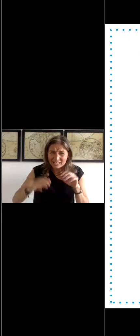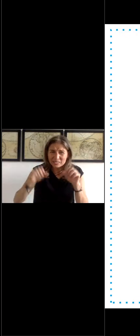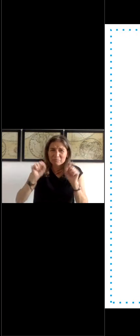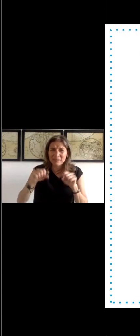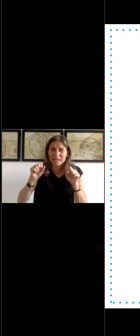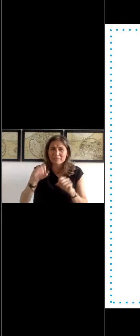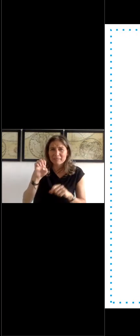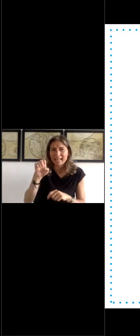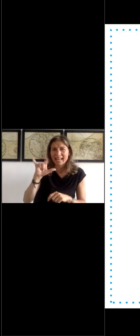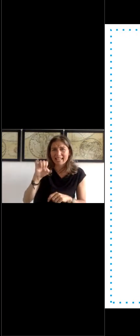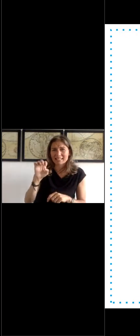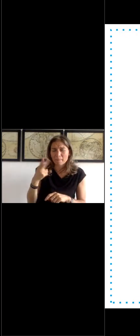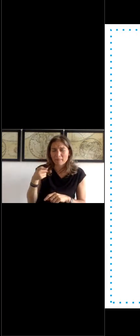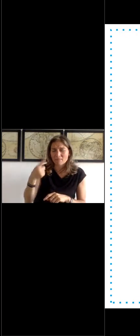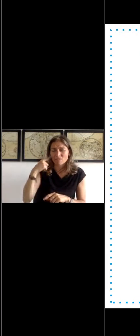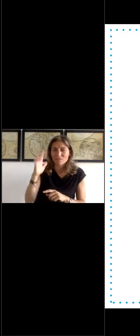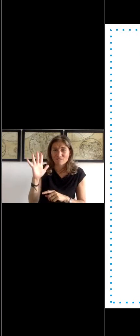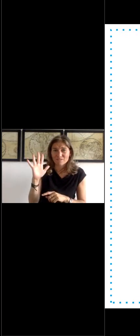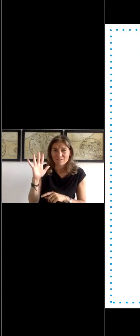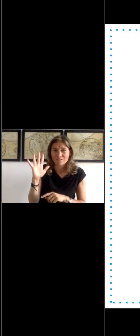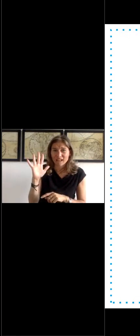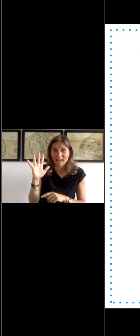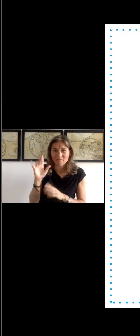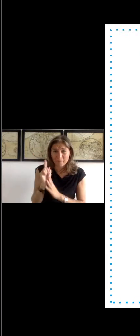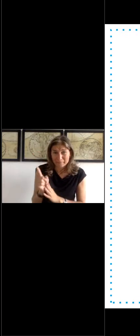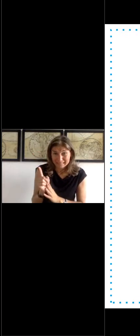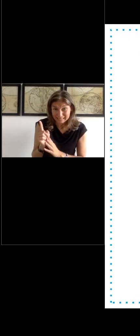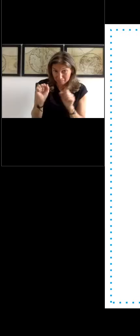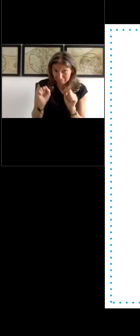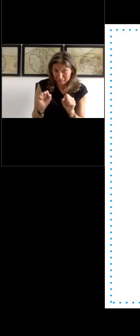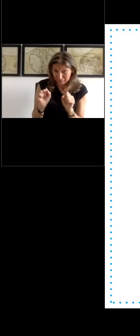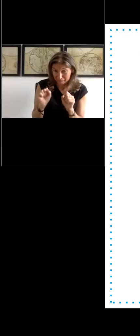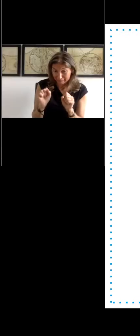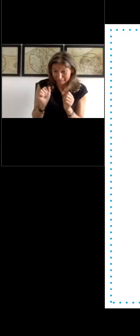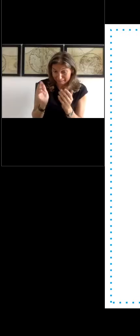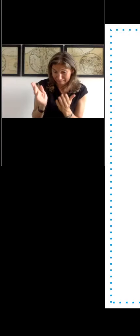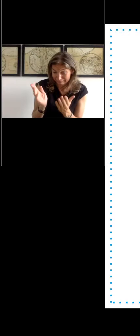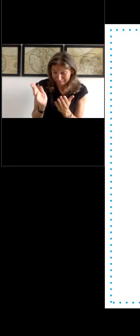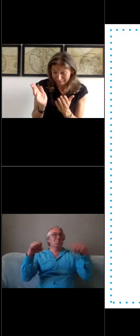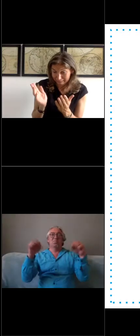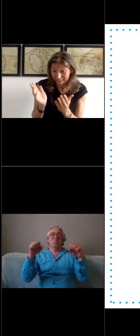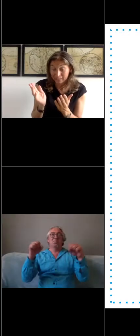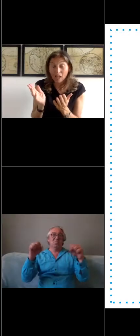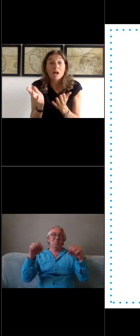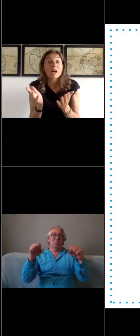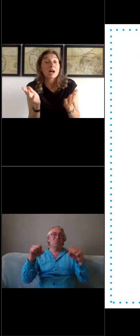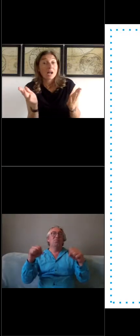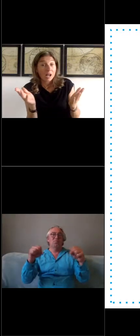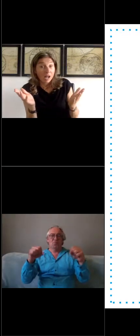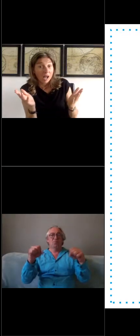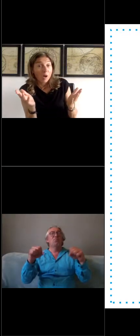so maybe he can take this one: how do you believe student associations can do their part to ensure their practices,